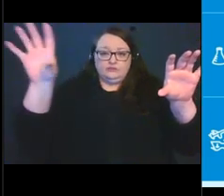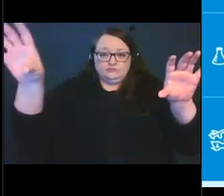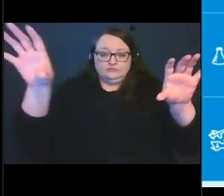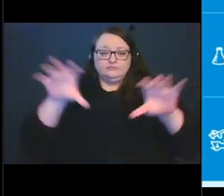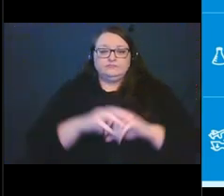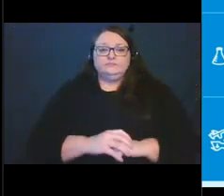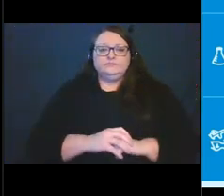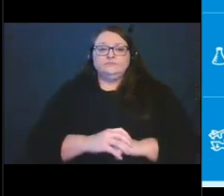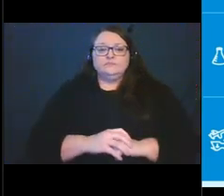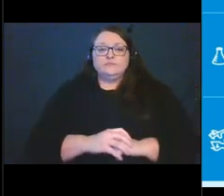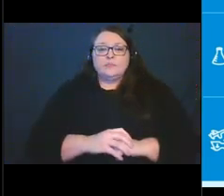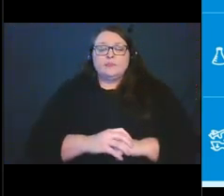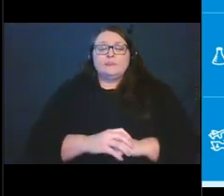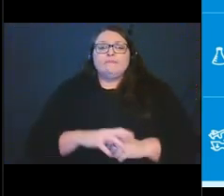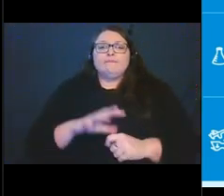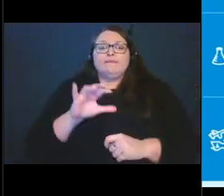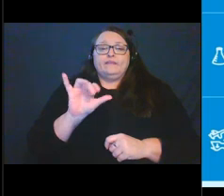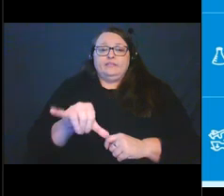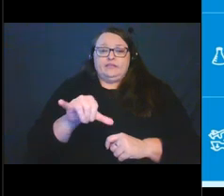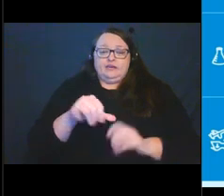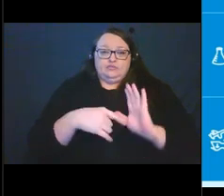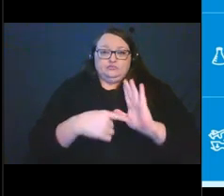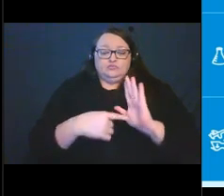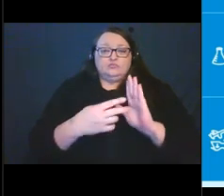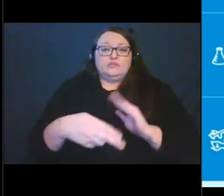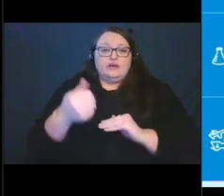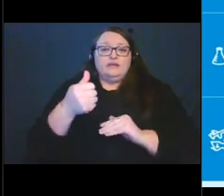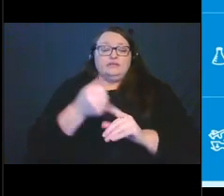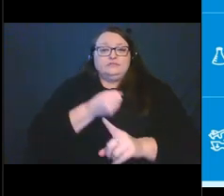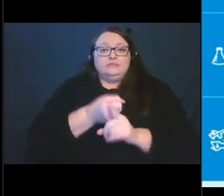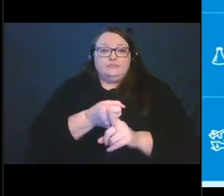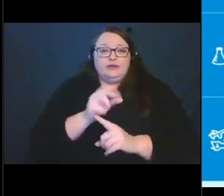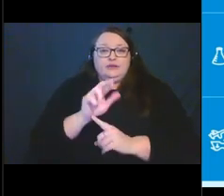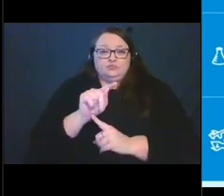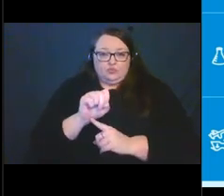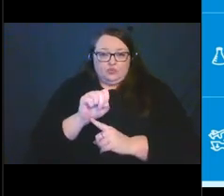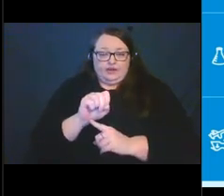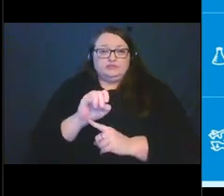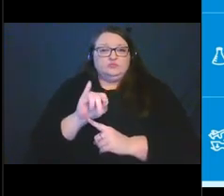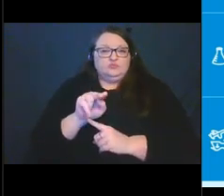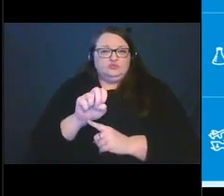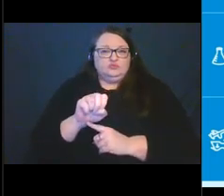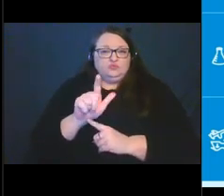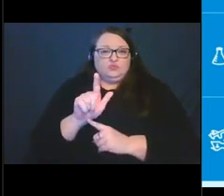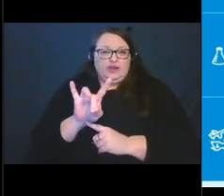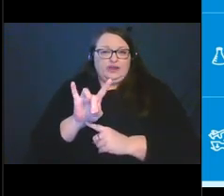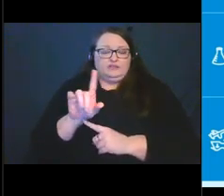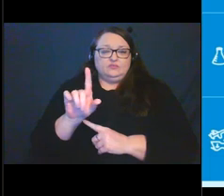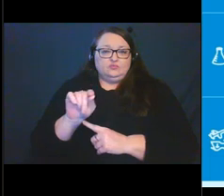with the highest impact rate during the entire period, which was on June 28th, 2021, when the